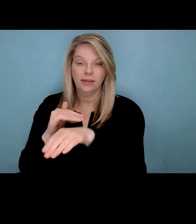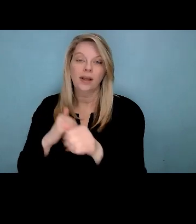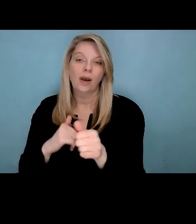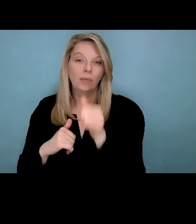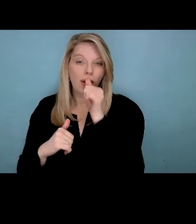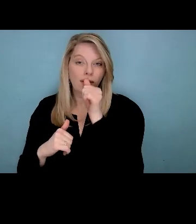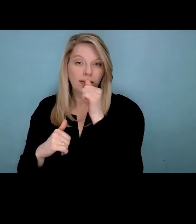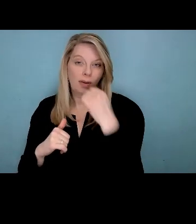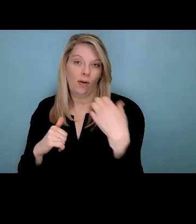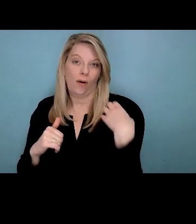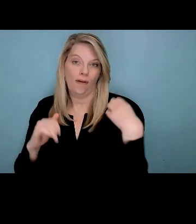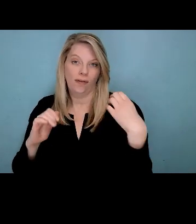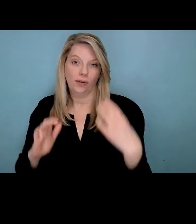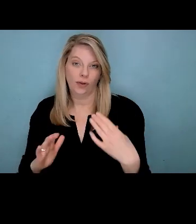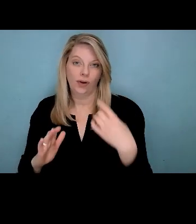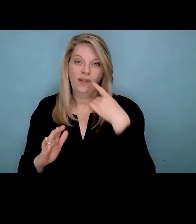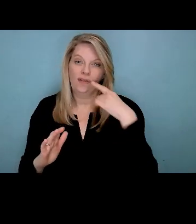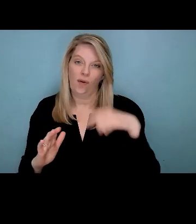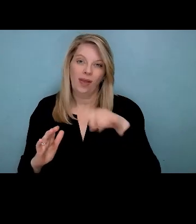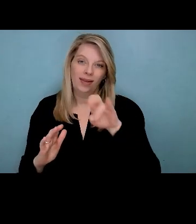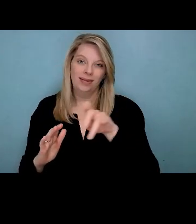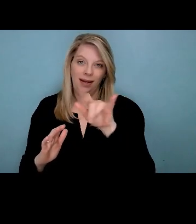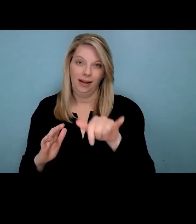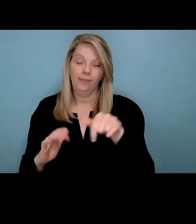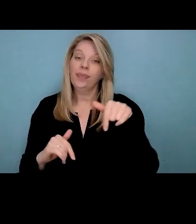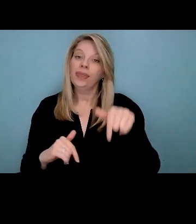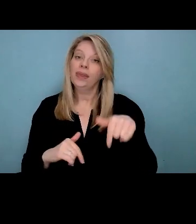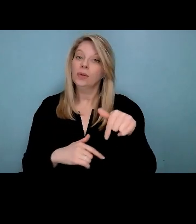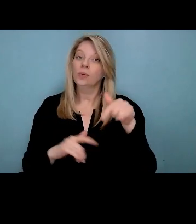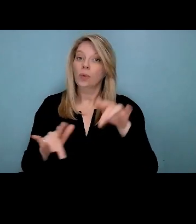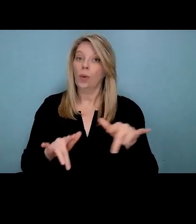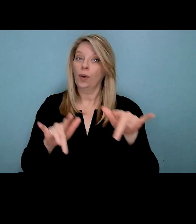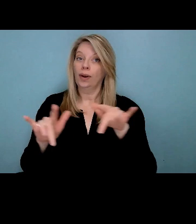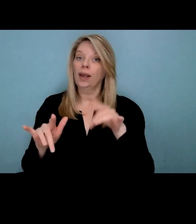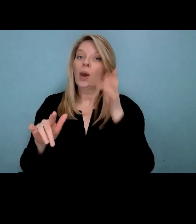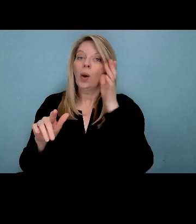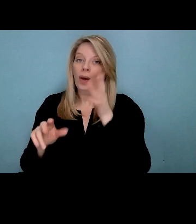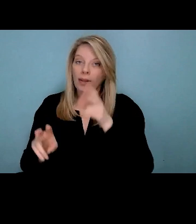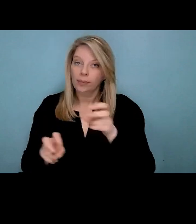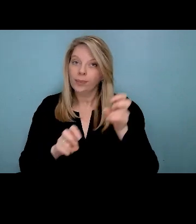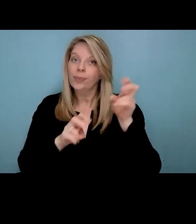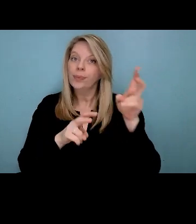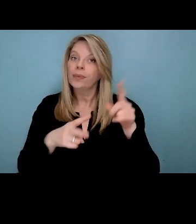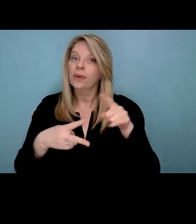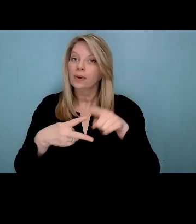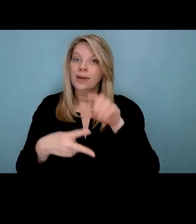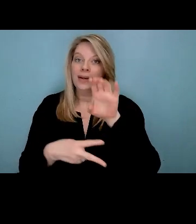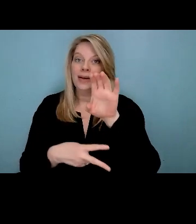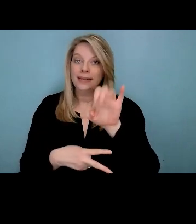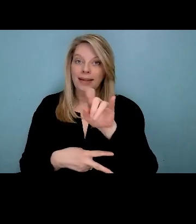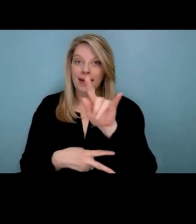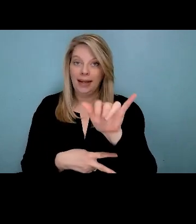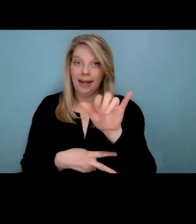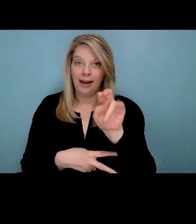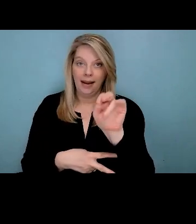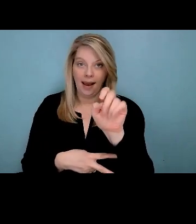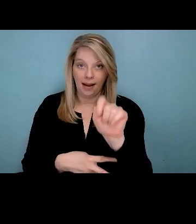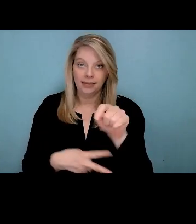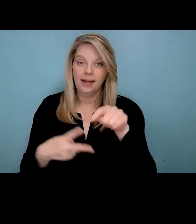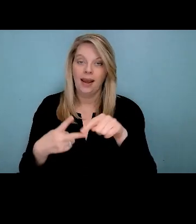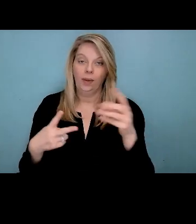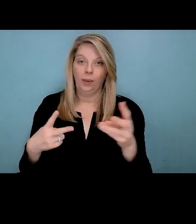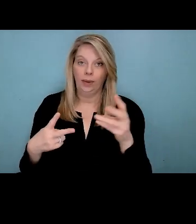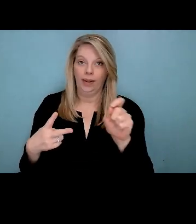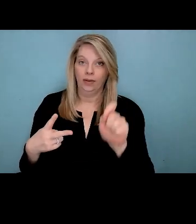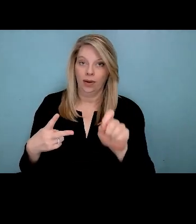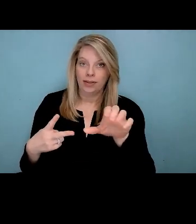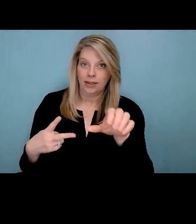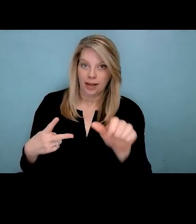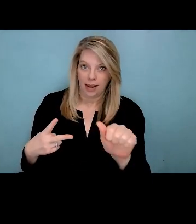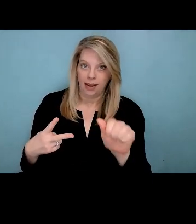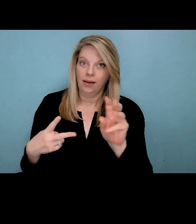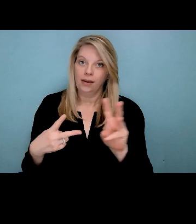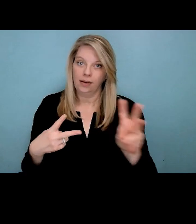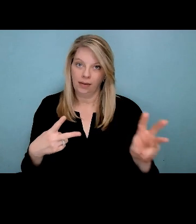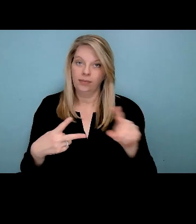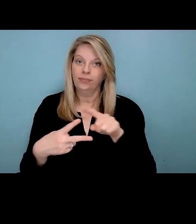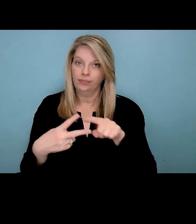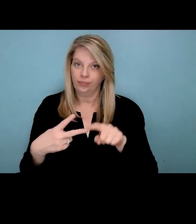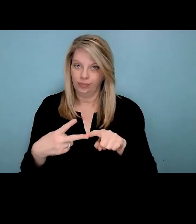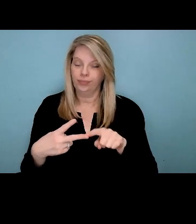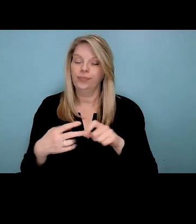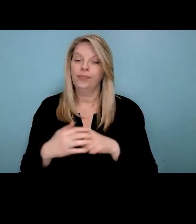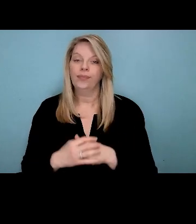I of today's event will be made available on the city net and Winnipeg. Ca websites.